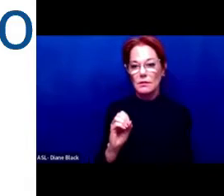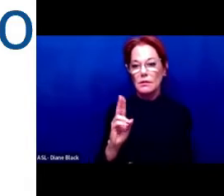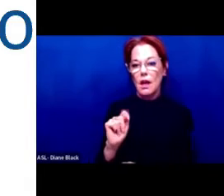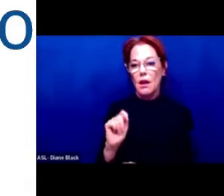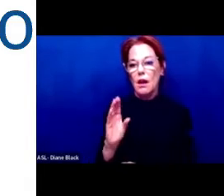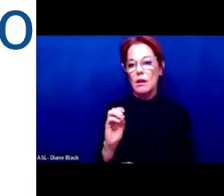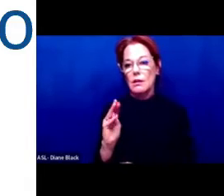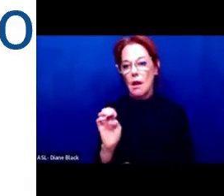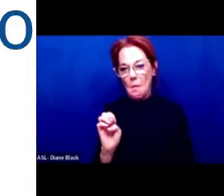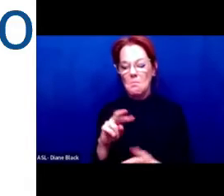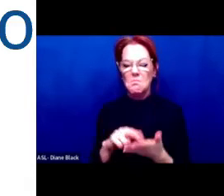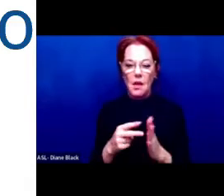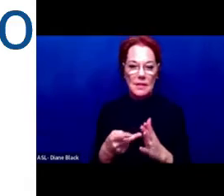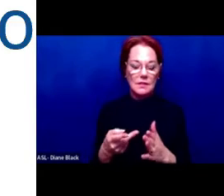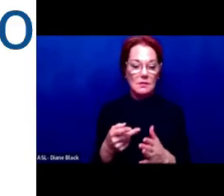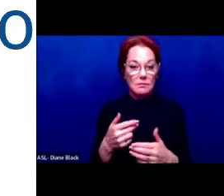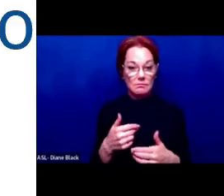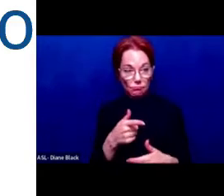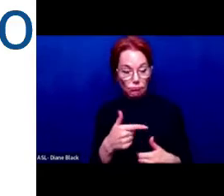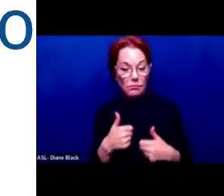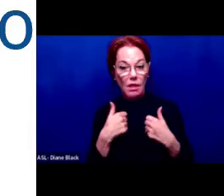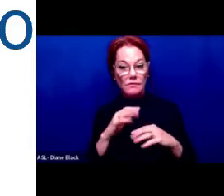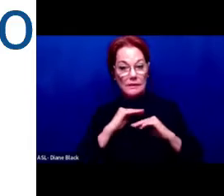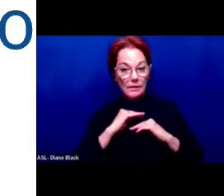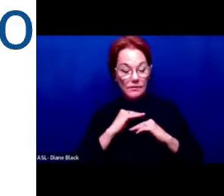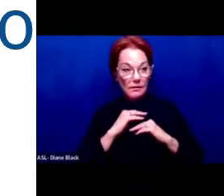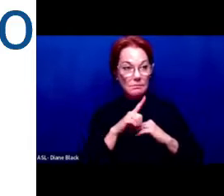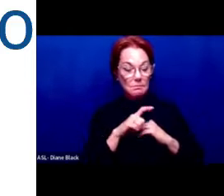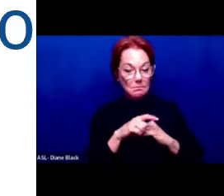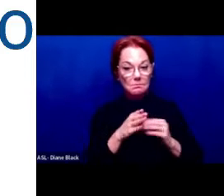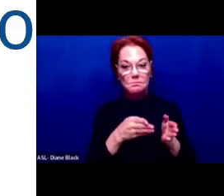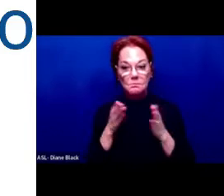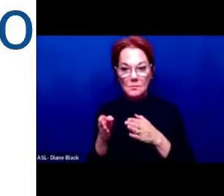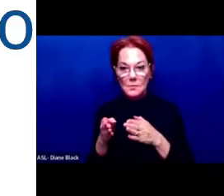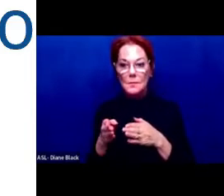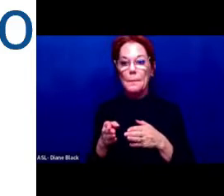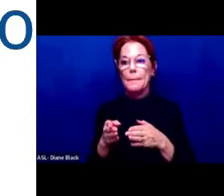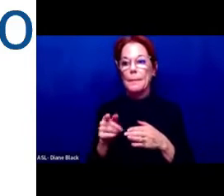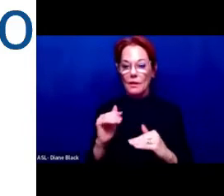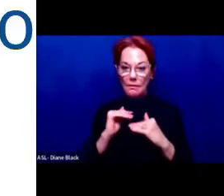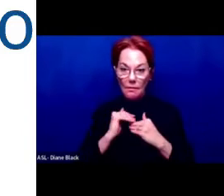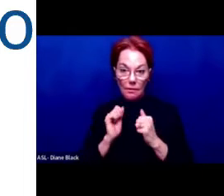life, you know, perspectives from healthcare personnel in the system, as well as looking at